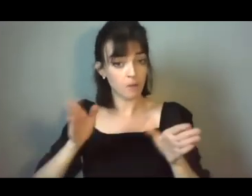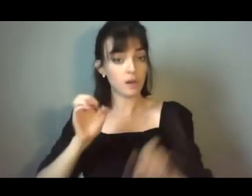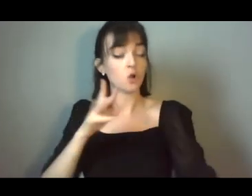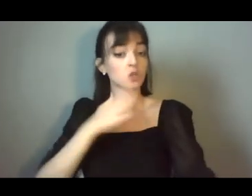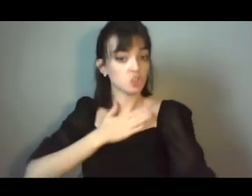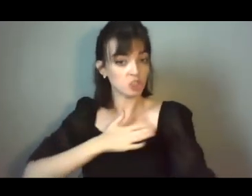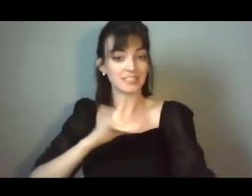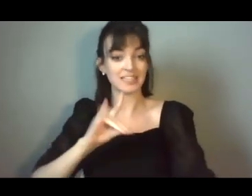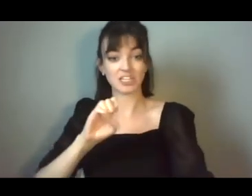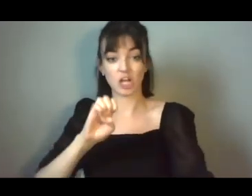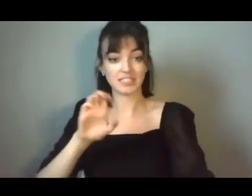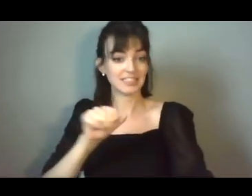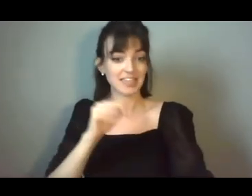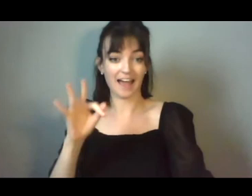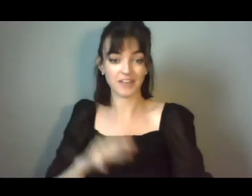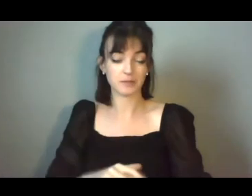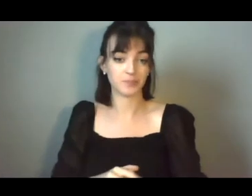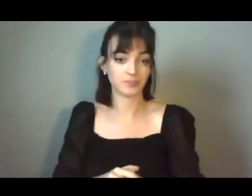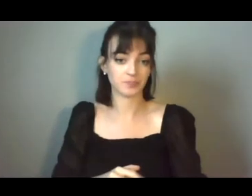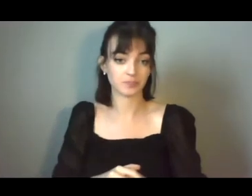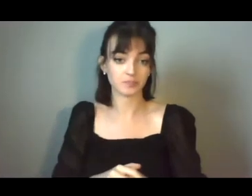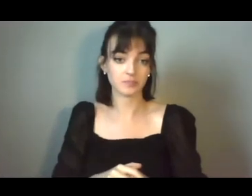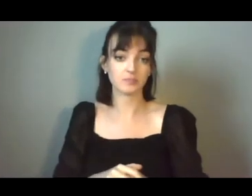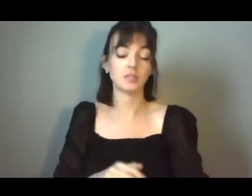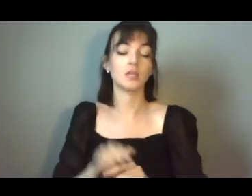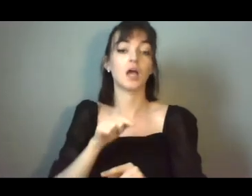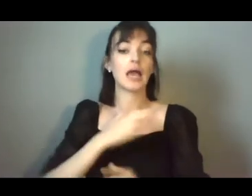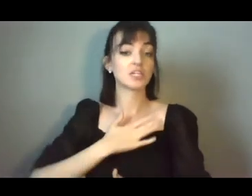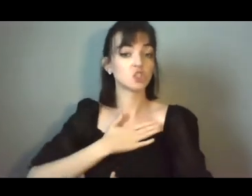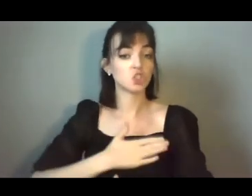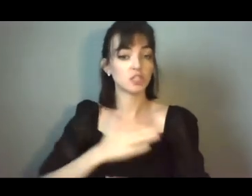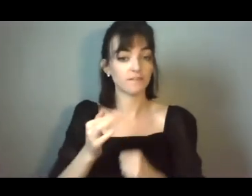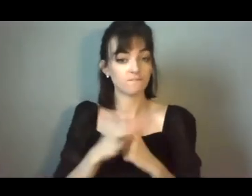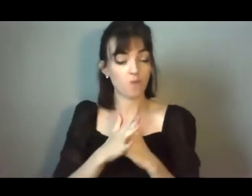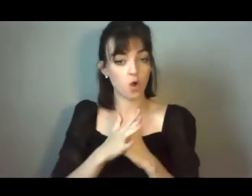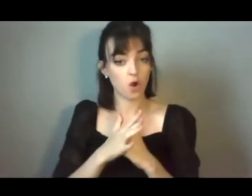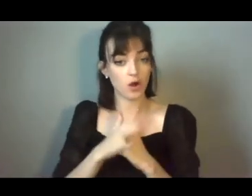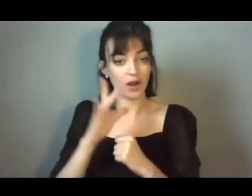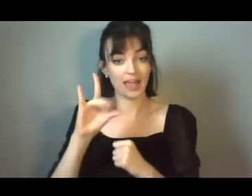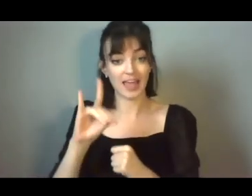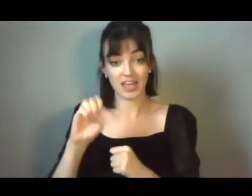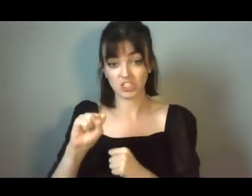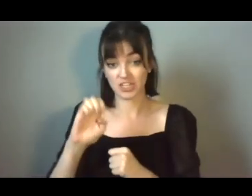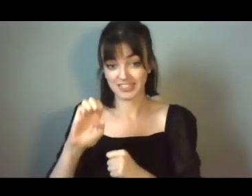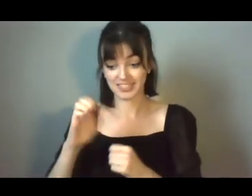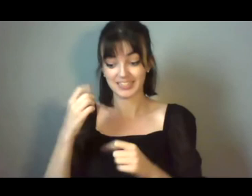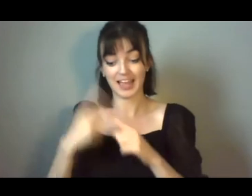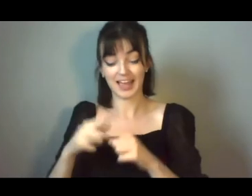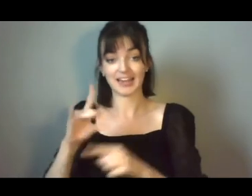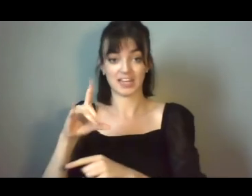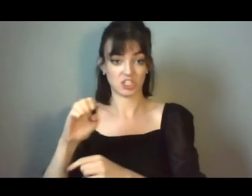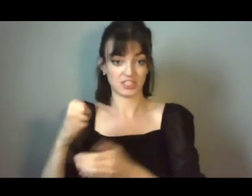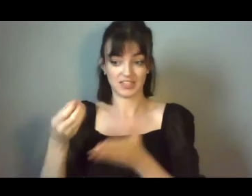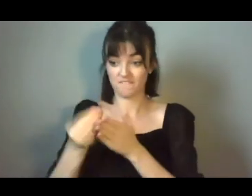: So they are just for HSE and HSE funded agencies, because it's on a platform that's